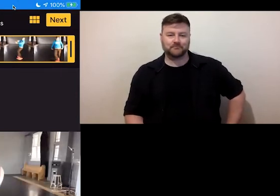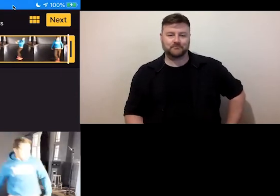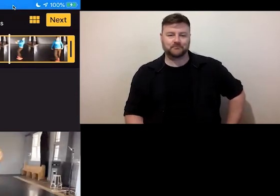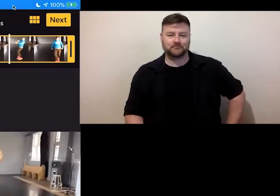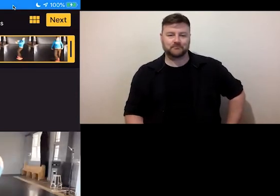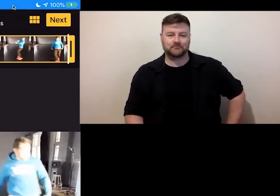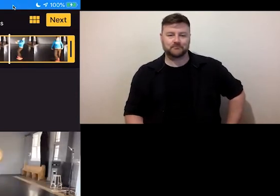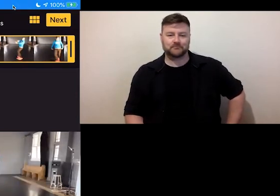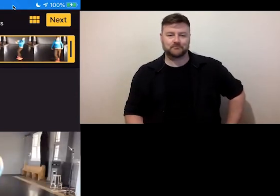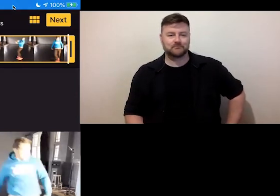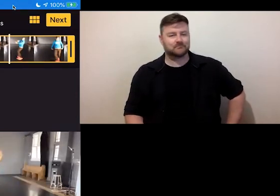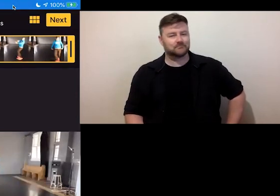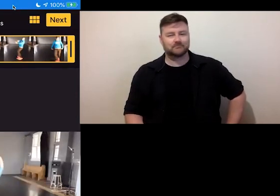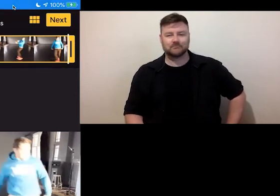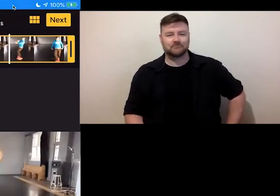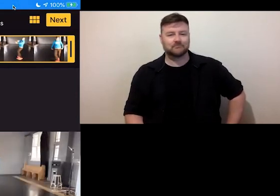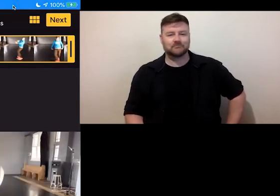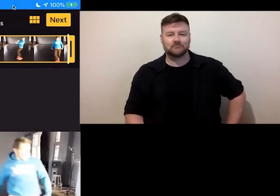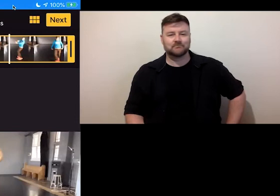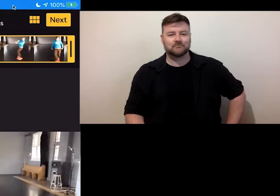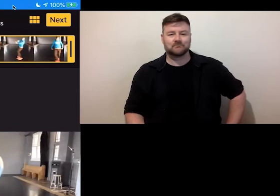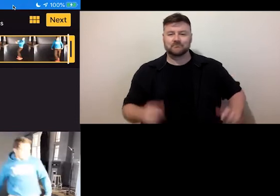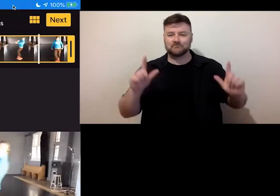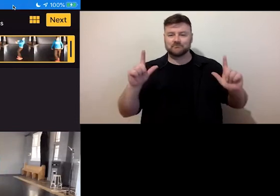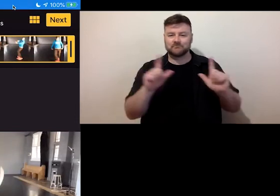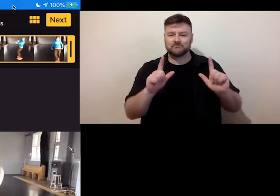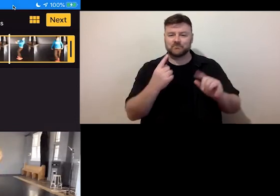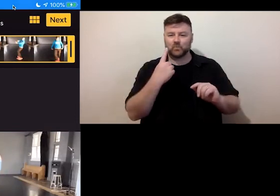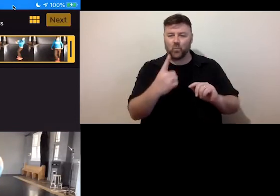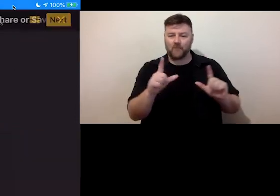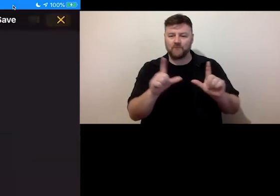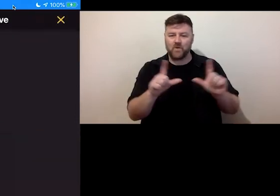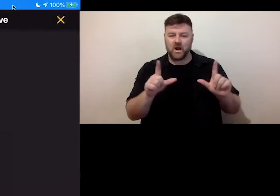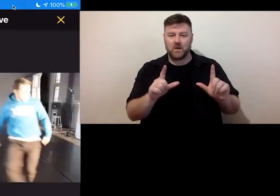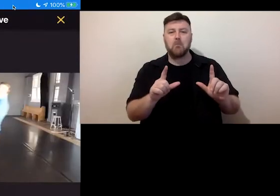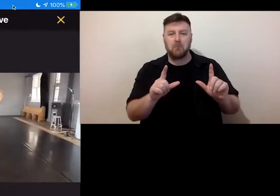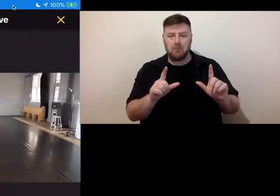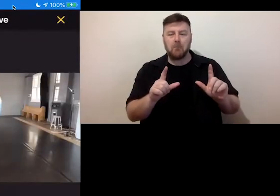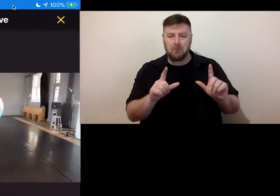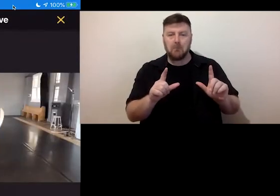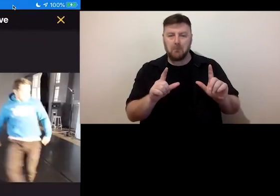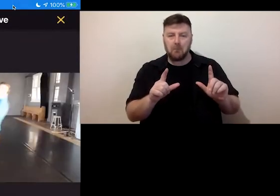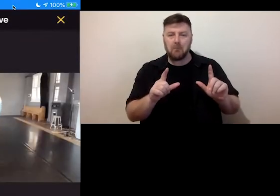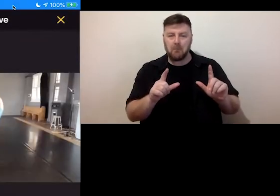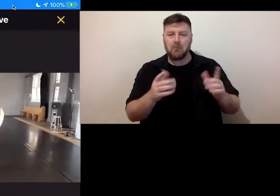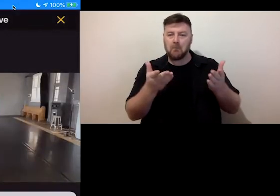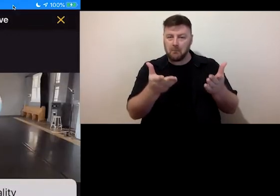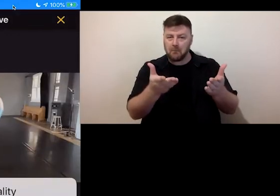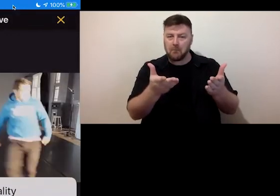That one frame, I think, changed a lot. So, "Next", I'll save that. Low quality.